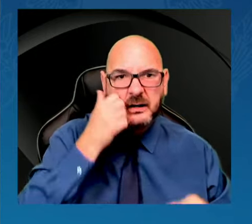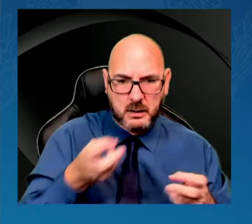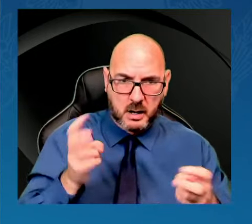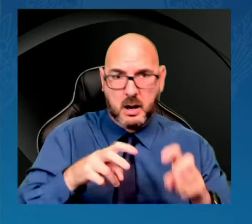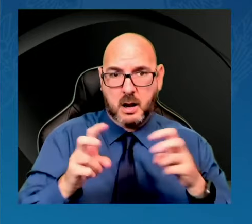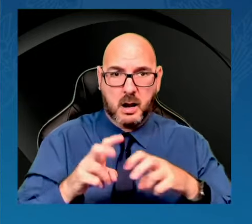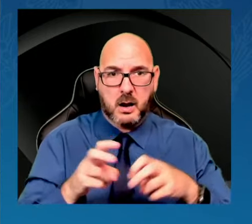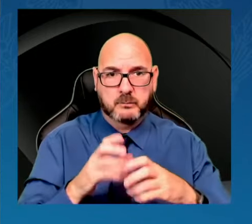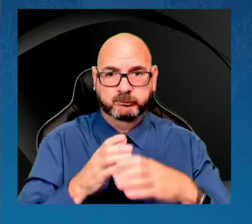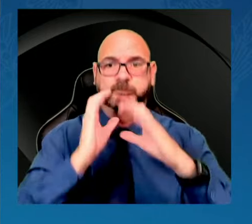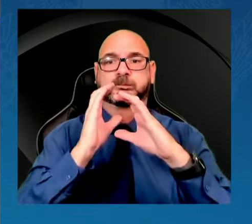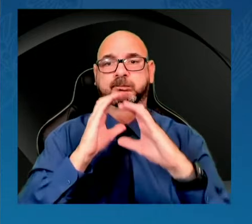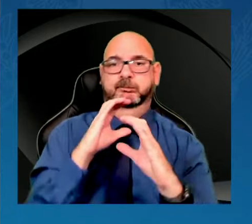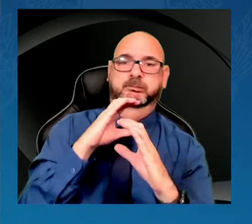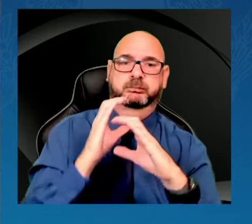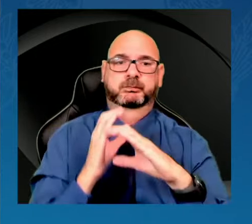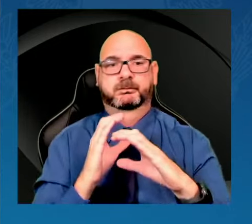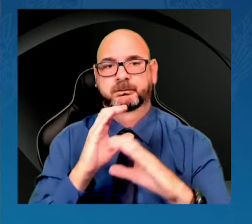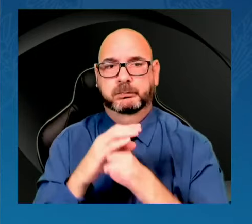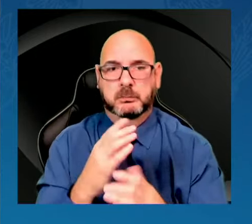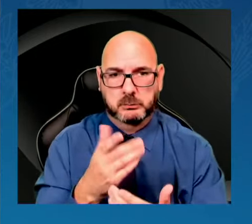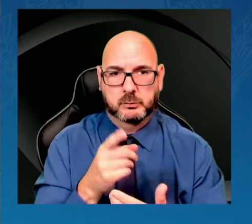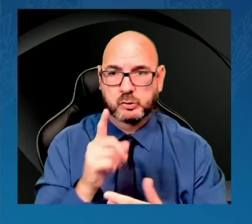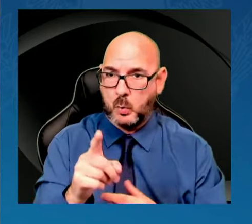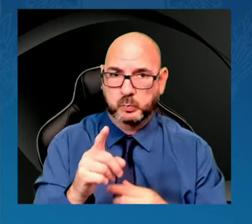and over 90 percent of them are diesel-fueled,